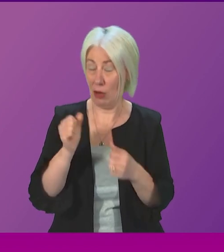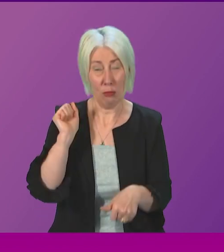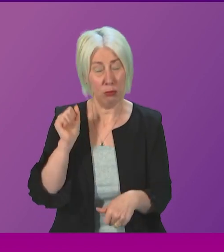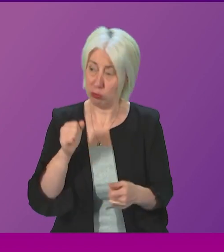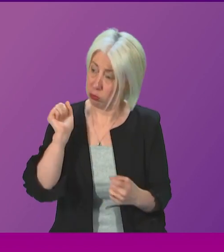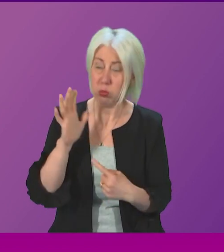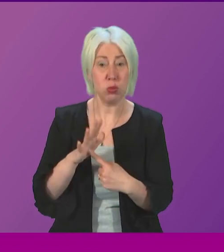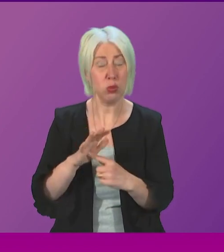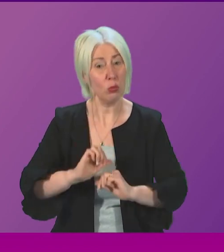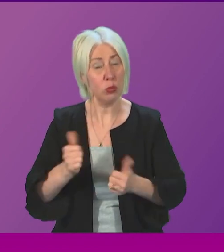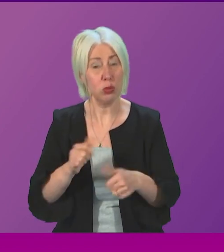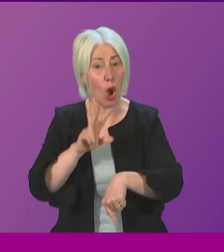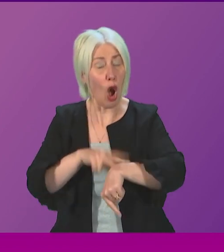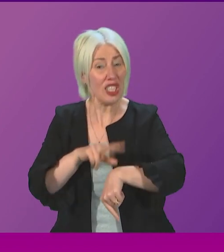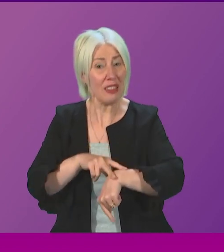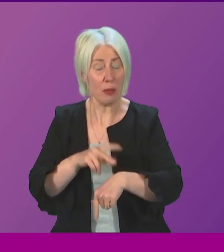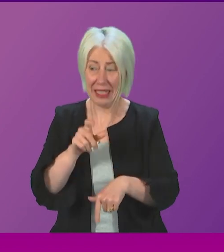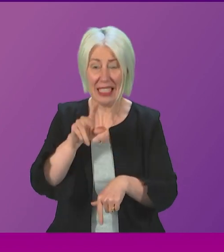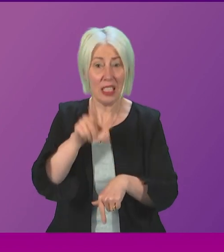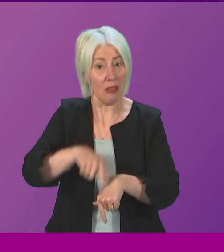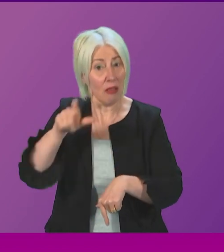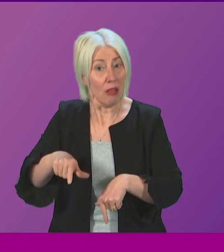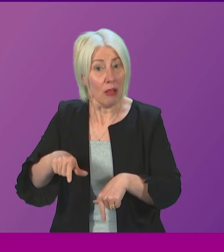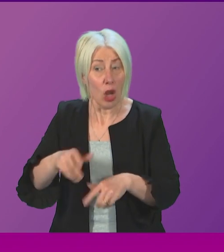without the resources that they need to do their job.